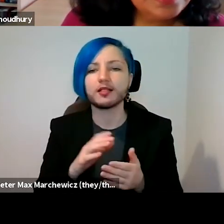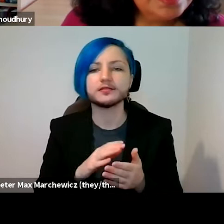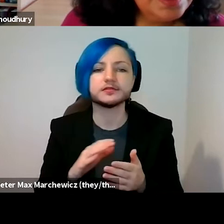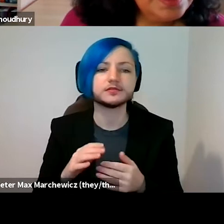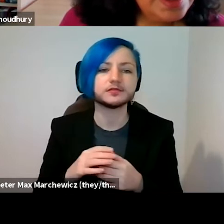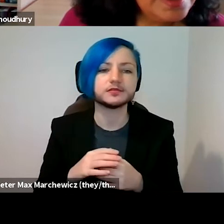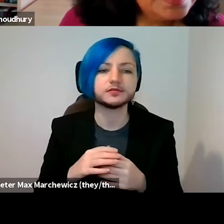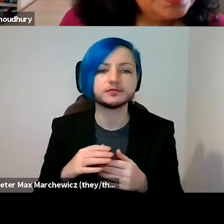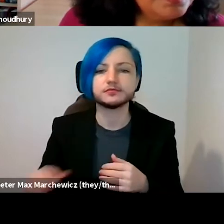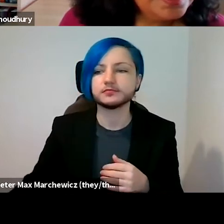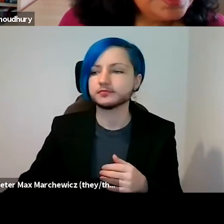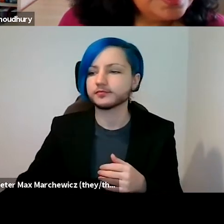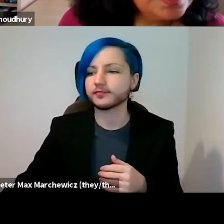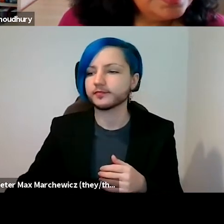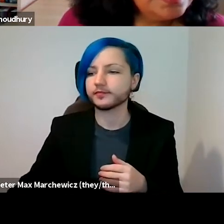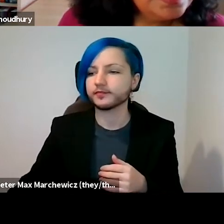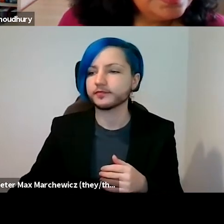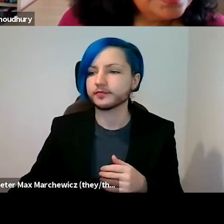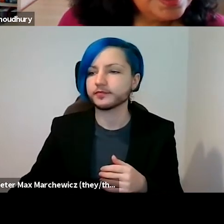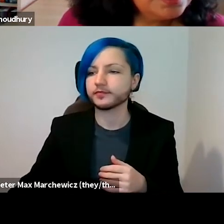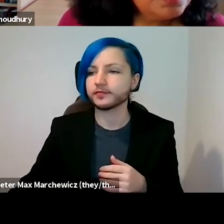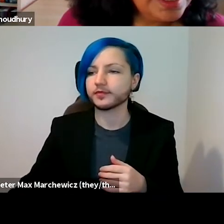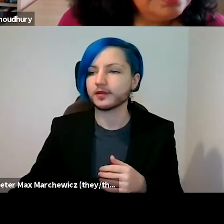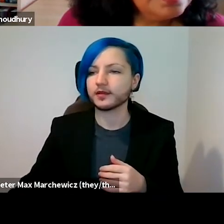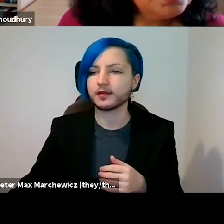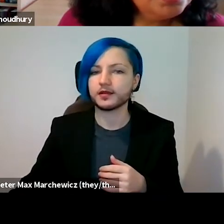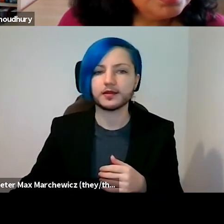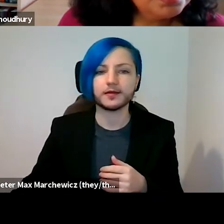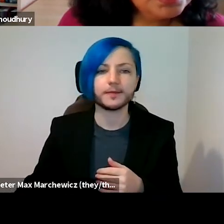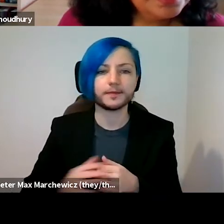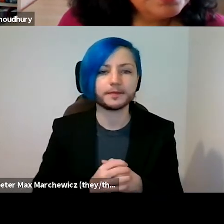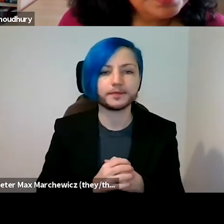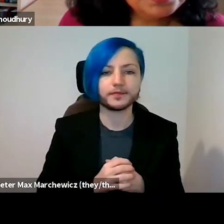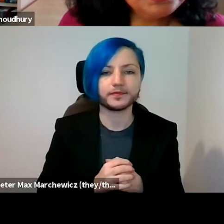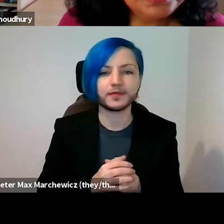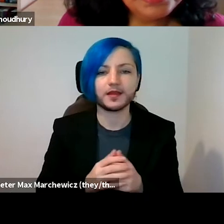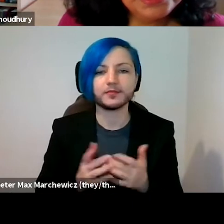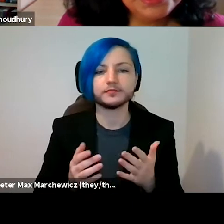that was a magazine edited by Thomas Dickens, and I quote again, this beautiful quote. I love it absolutely.